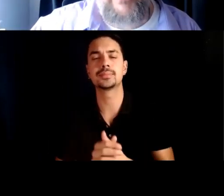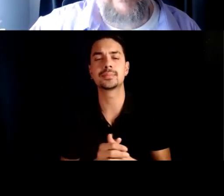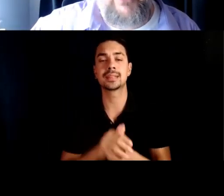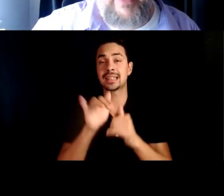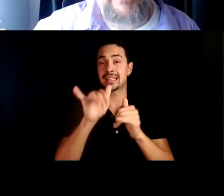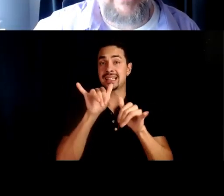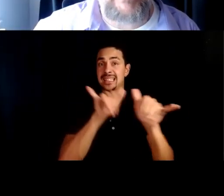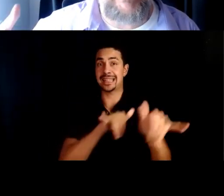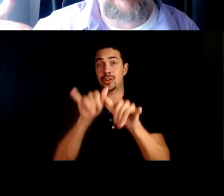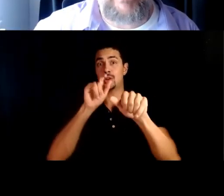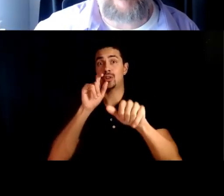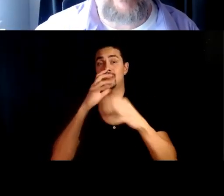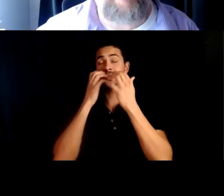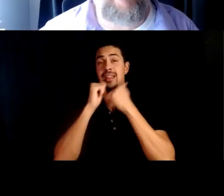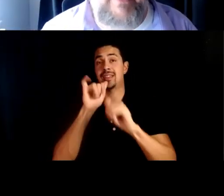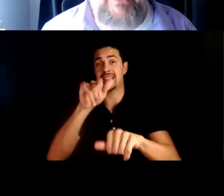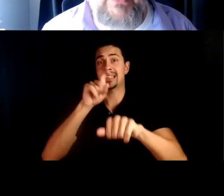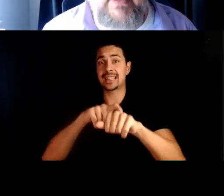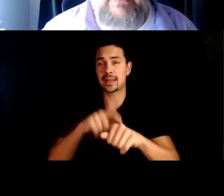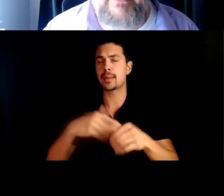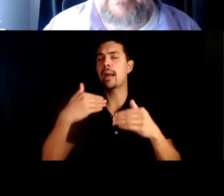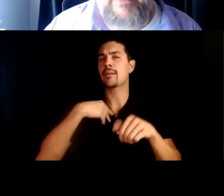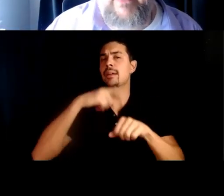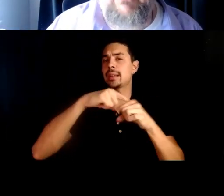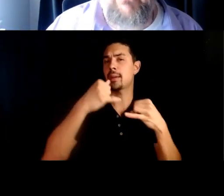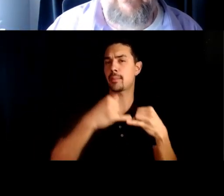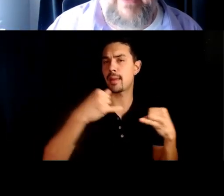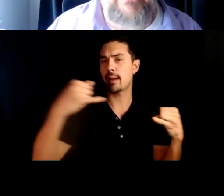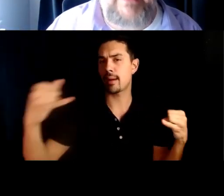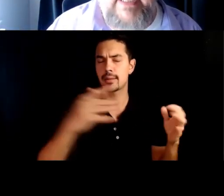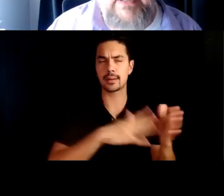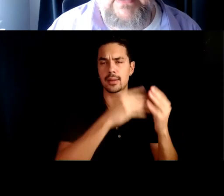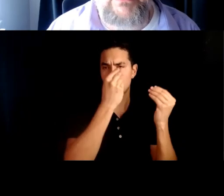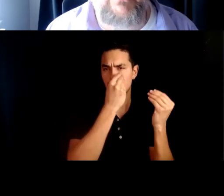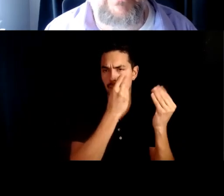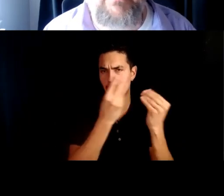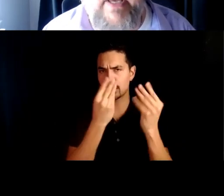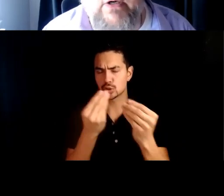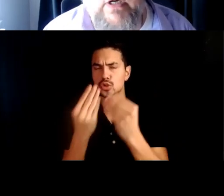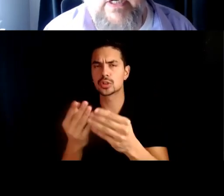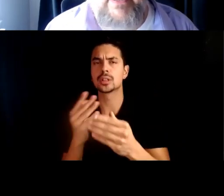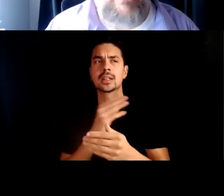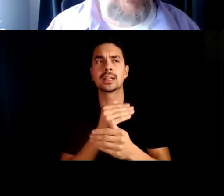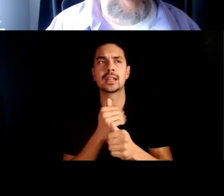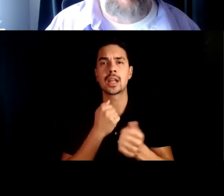a process, and gave information to help providers and consumers better understand